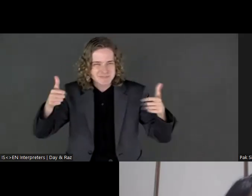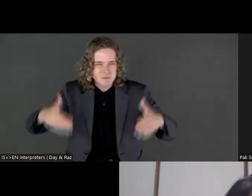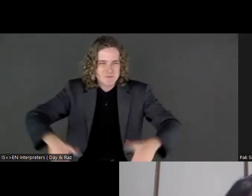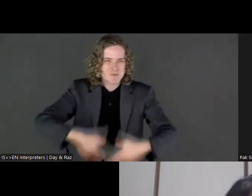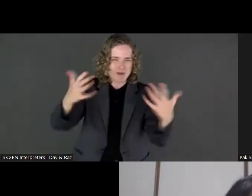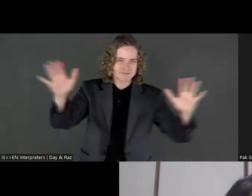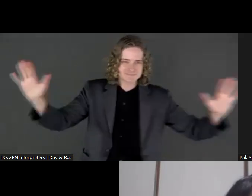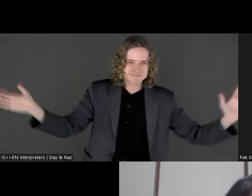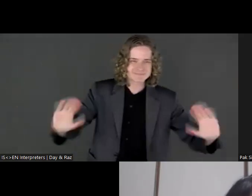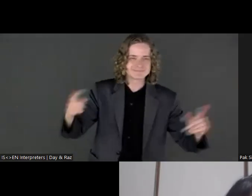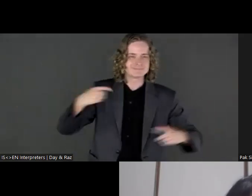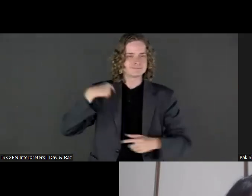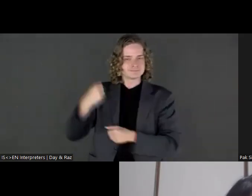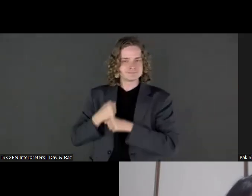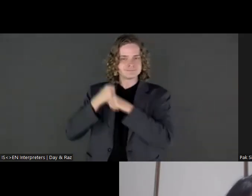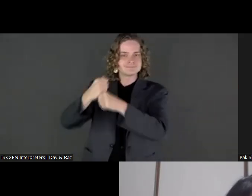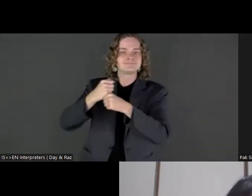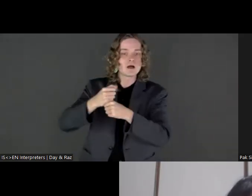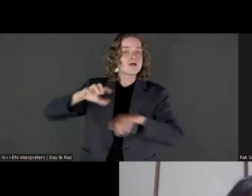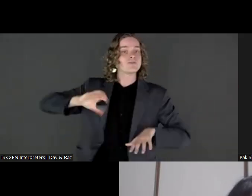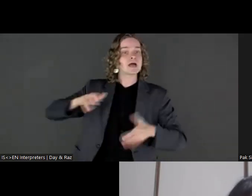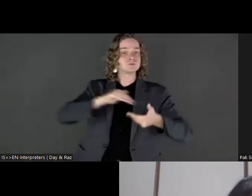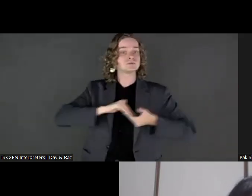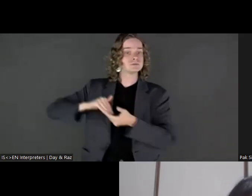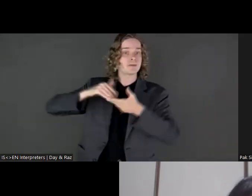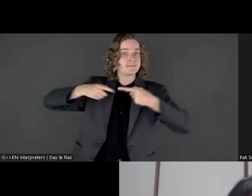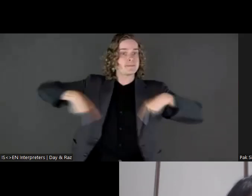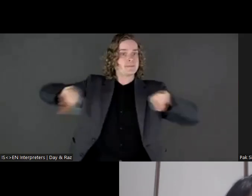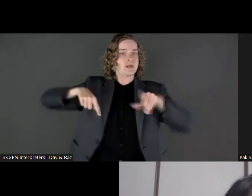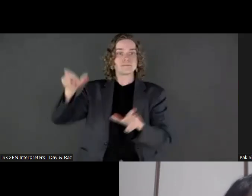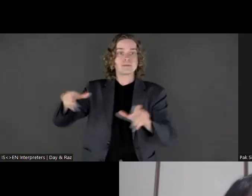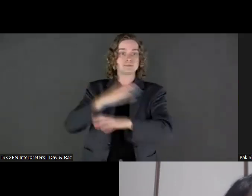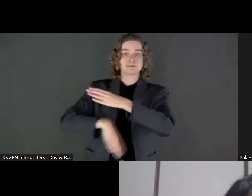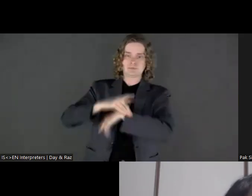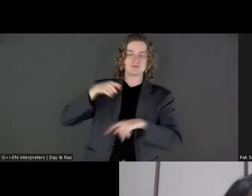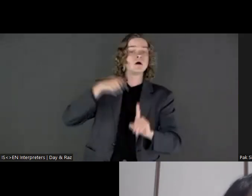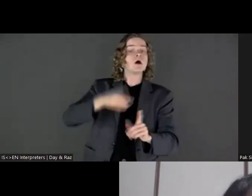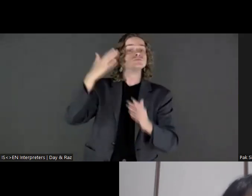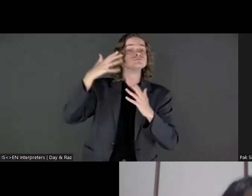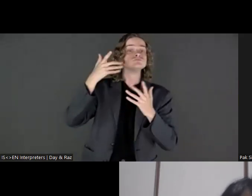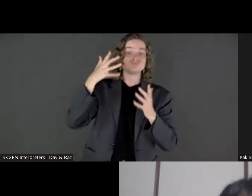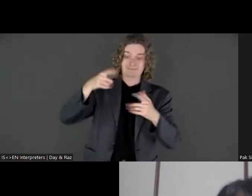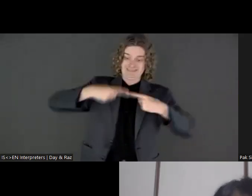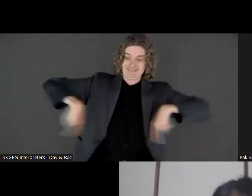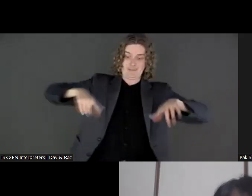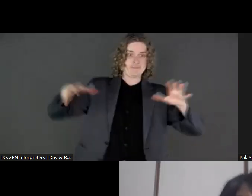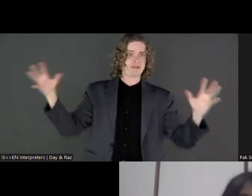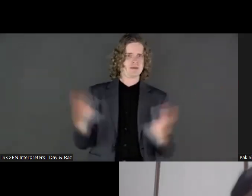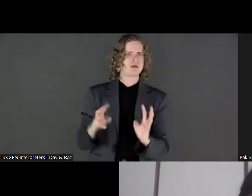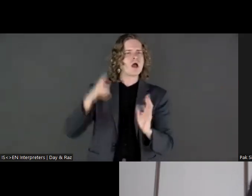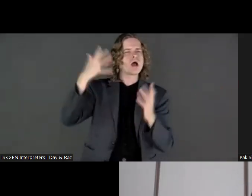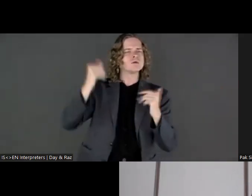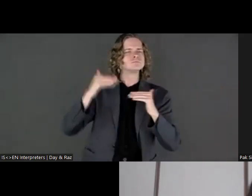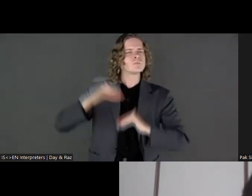disabilities. It's more than 100 organizations, which indeed, were created and managed by the